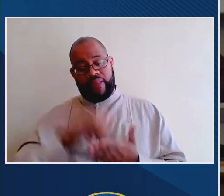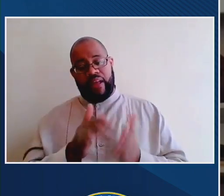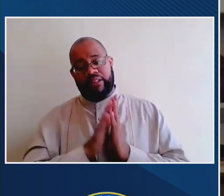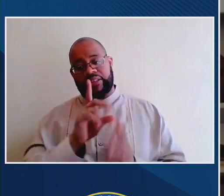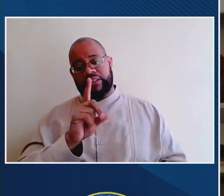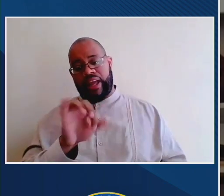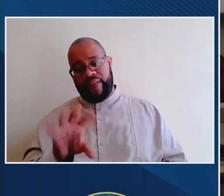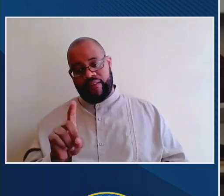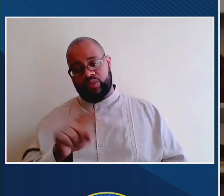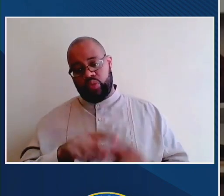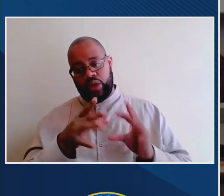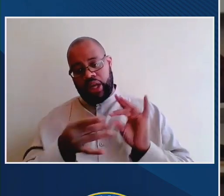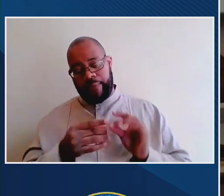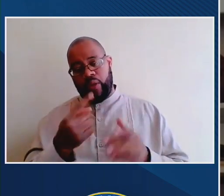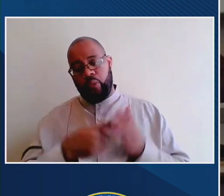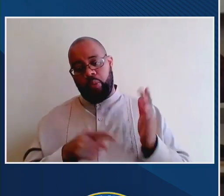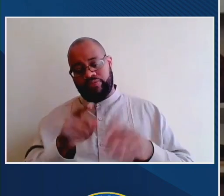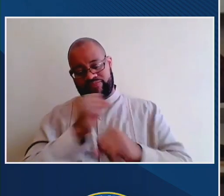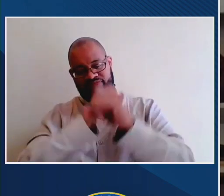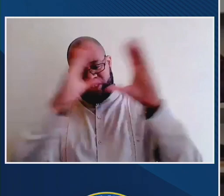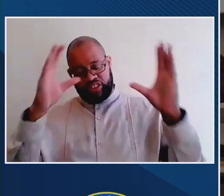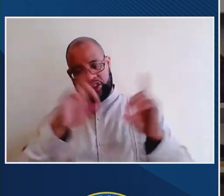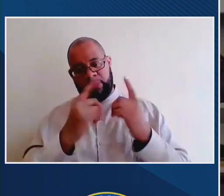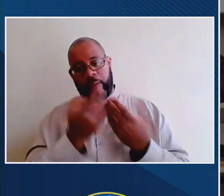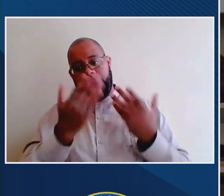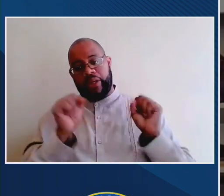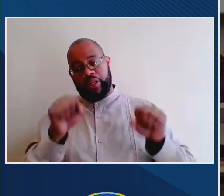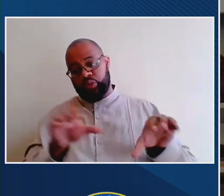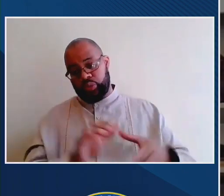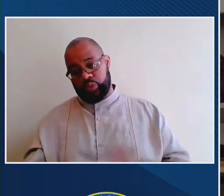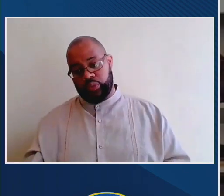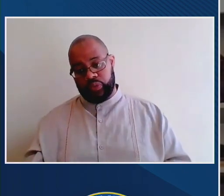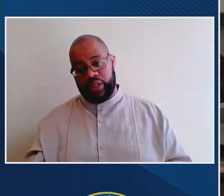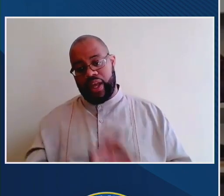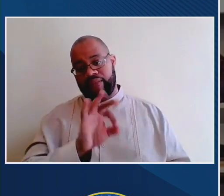What he envisions the Department might do, FSA might do or compliance might do in a